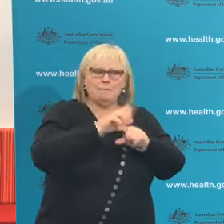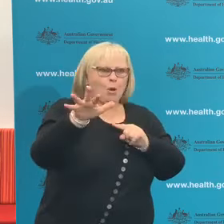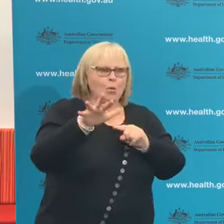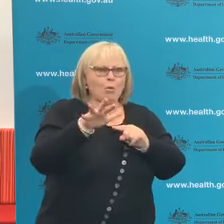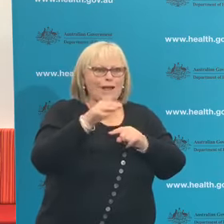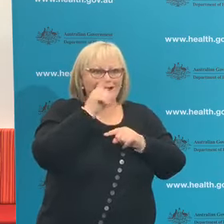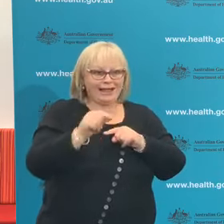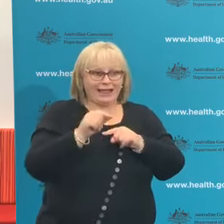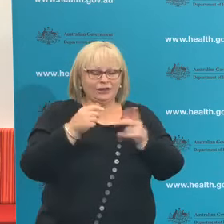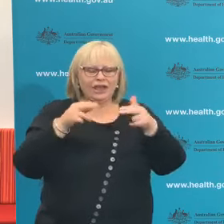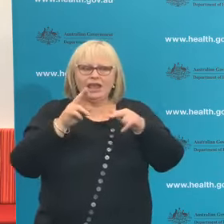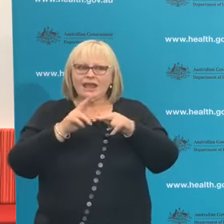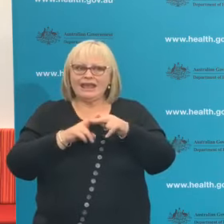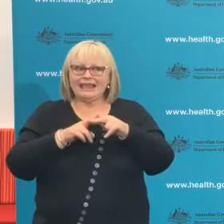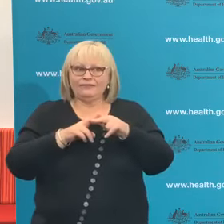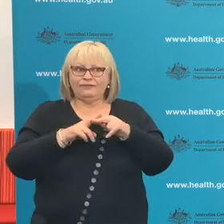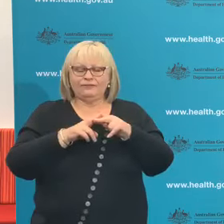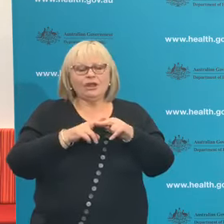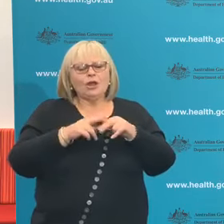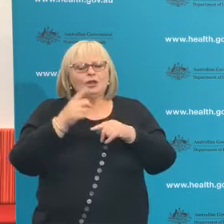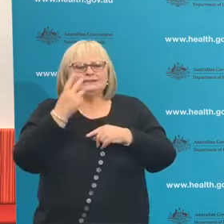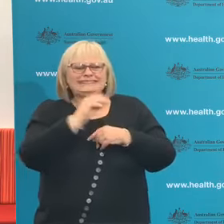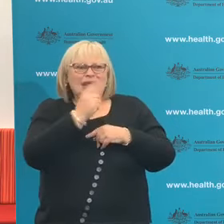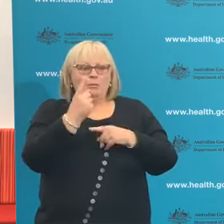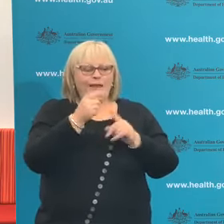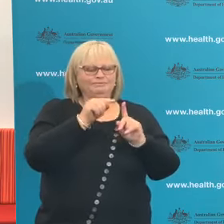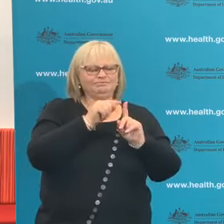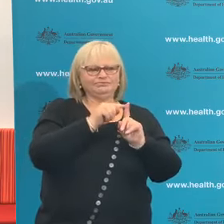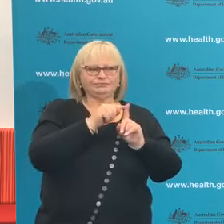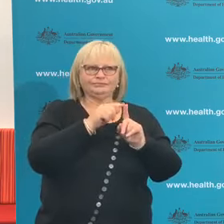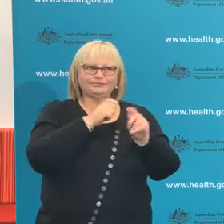sheds a lot of virus, what we call a super spreader, that sort of person can